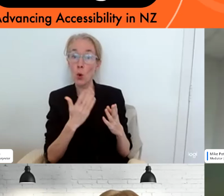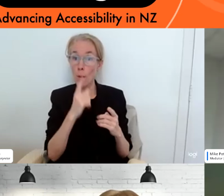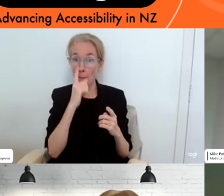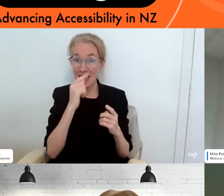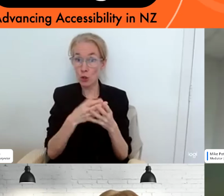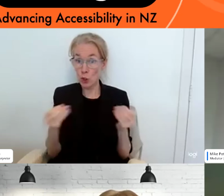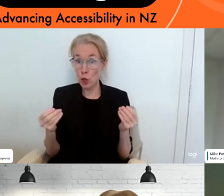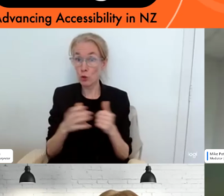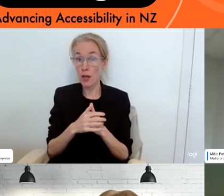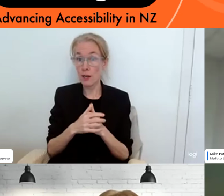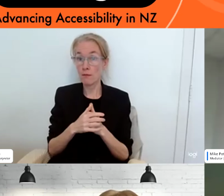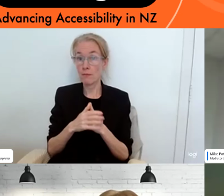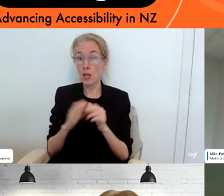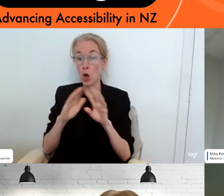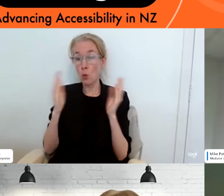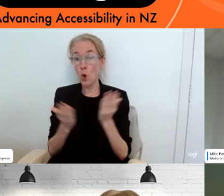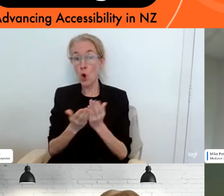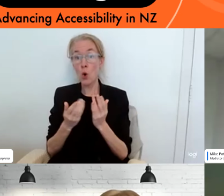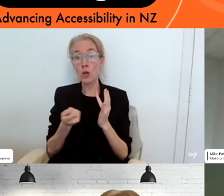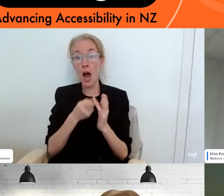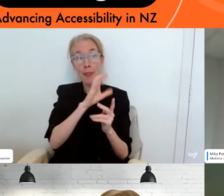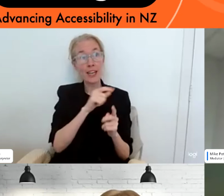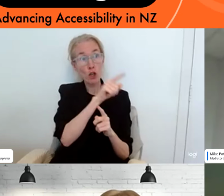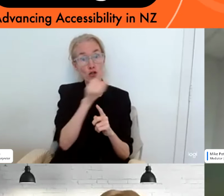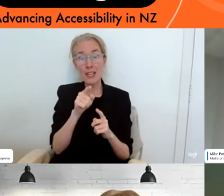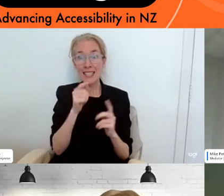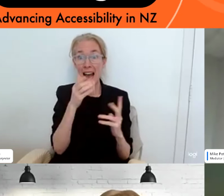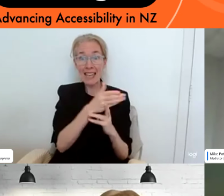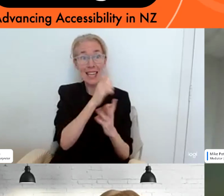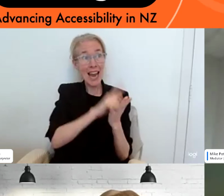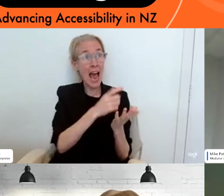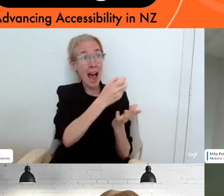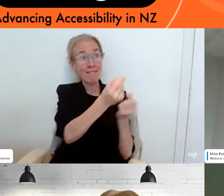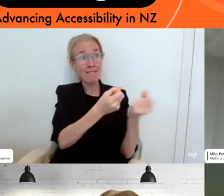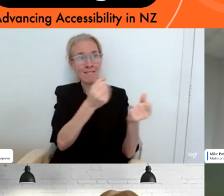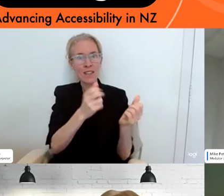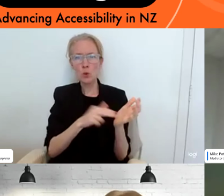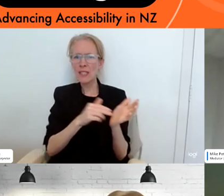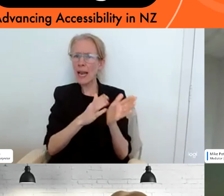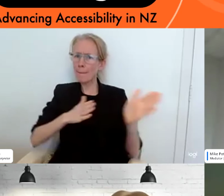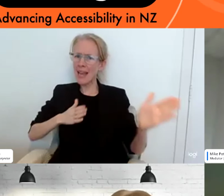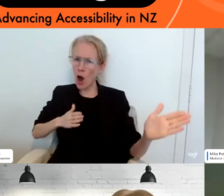terms of having accessibility legislation in place. And I would love to hear